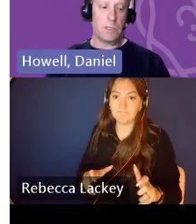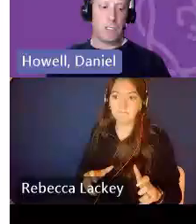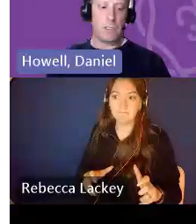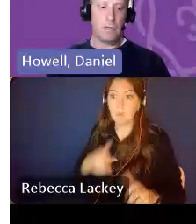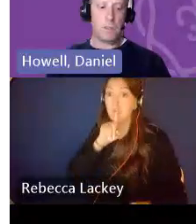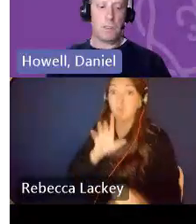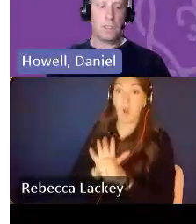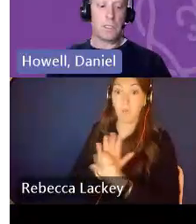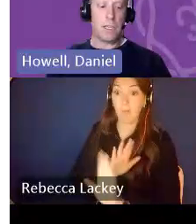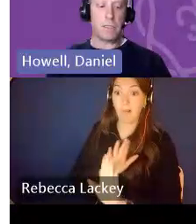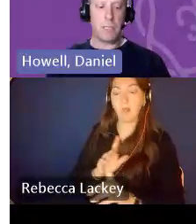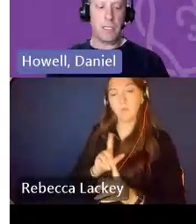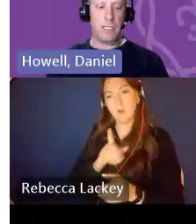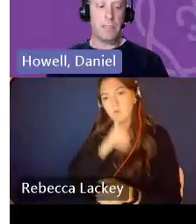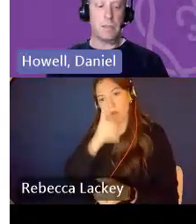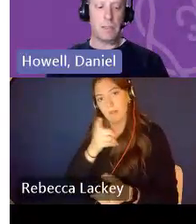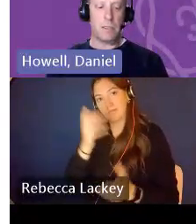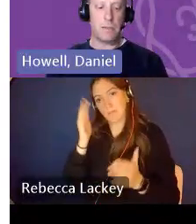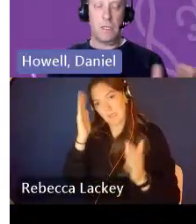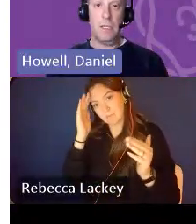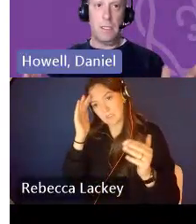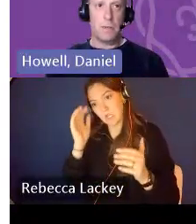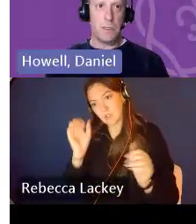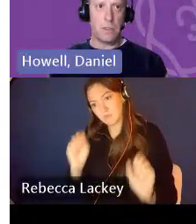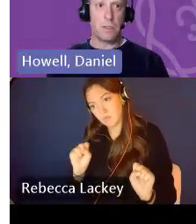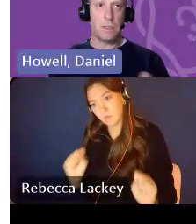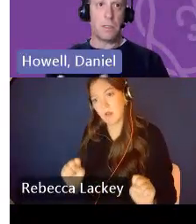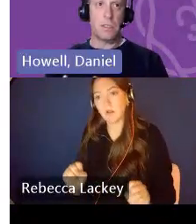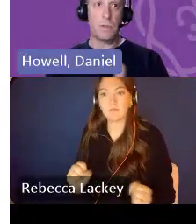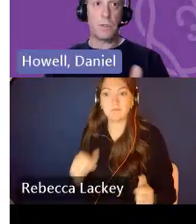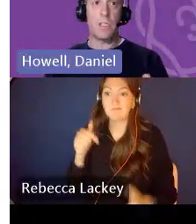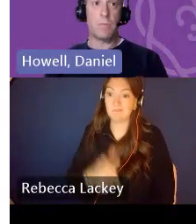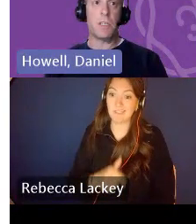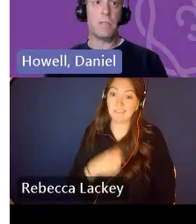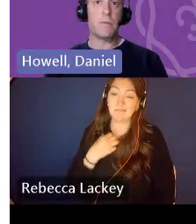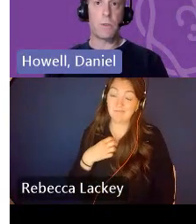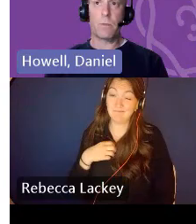want to try to set realistic expectations of, you know, this is our our typical timeline for